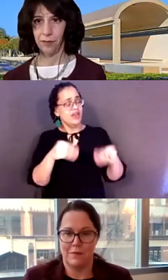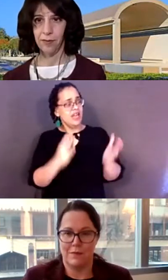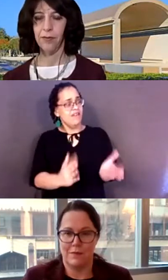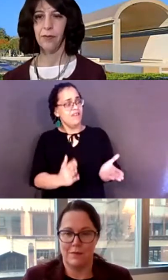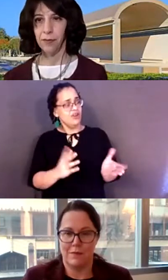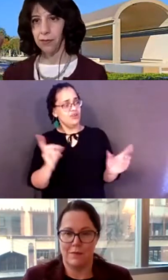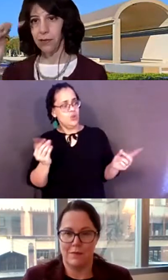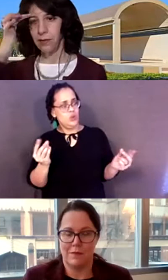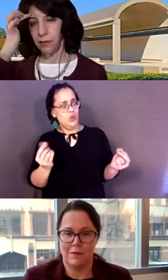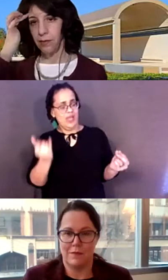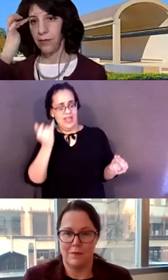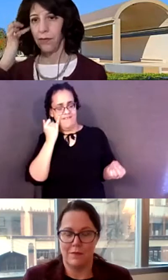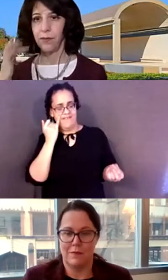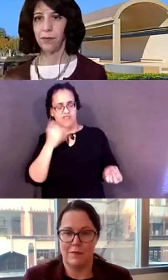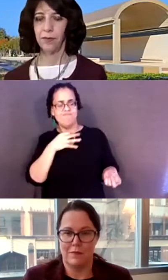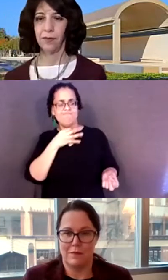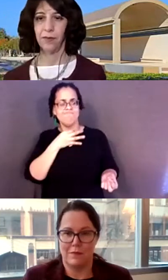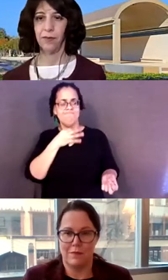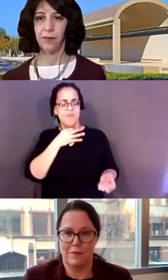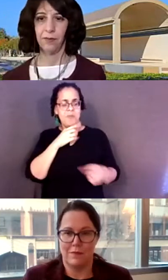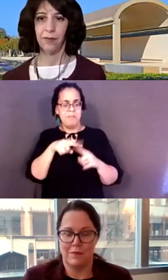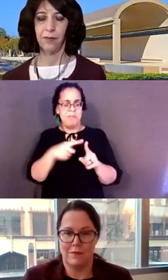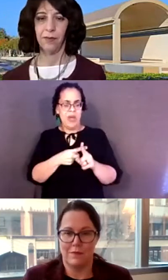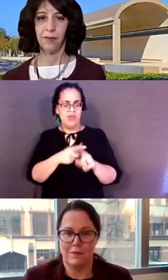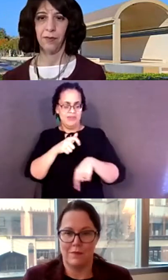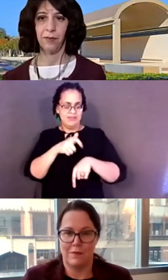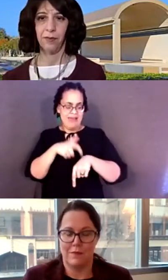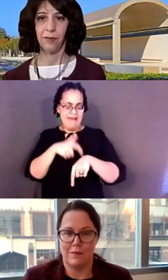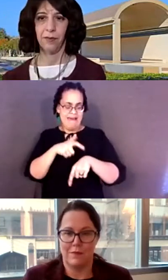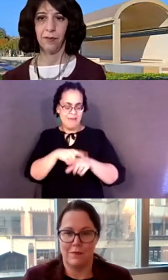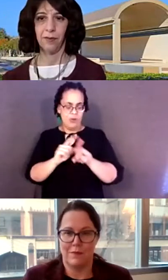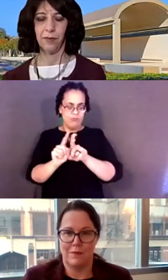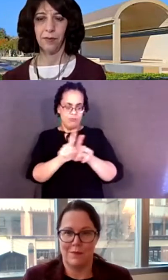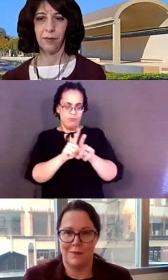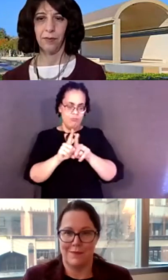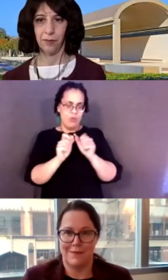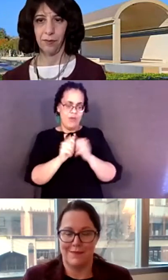that they spent with the client who is hospitalized?